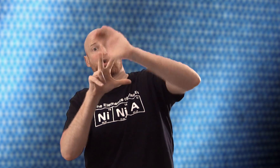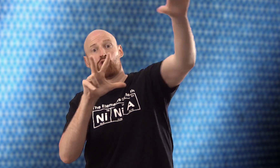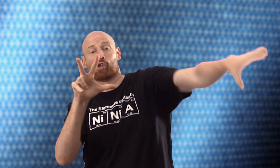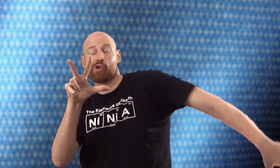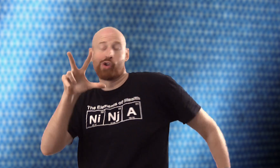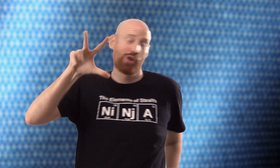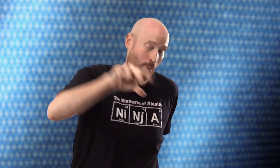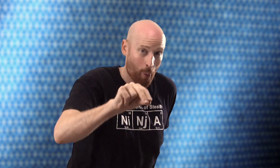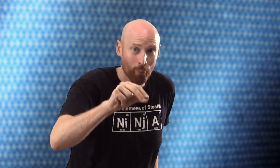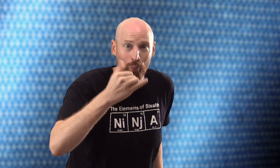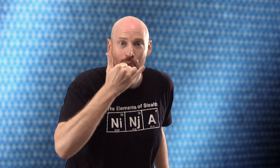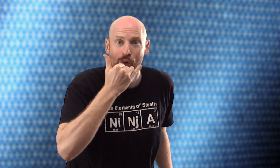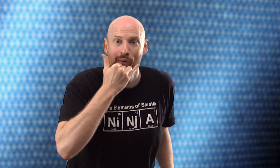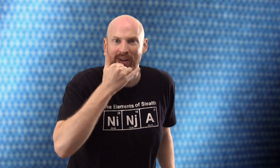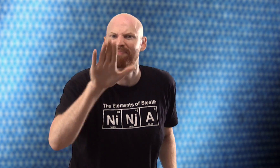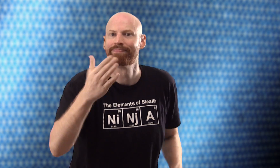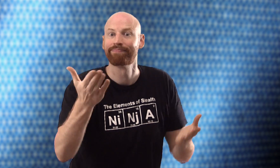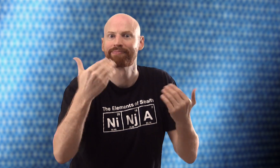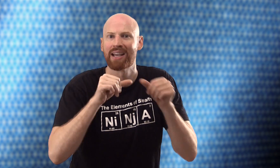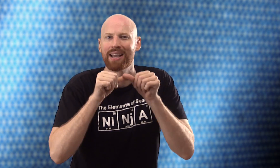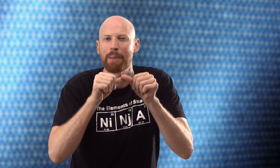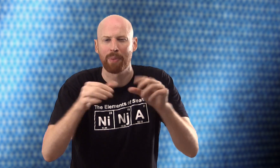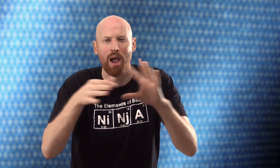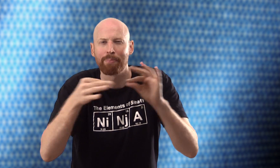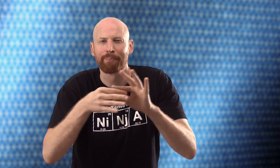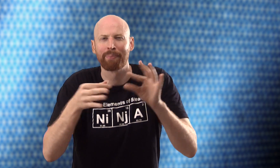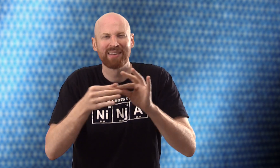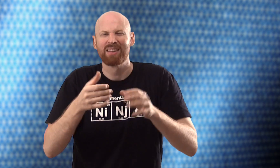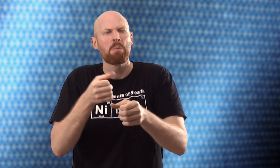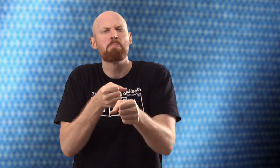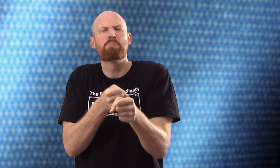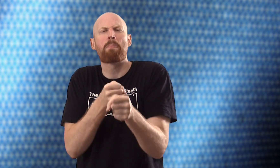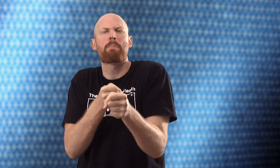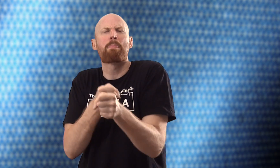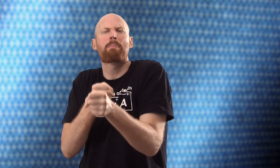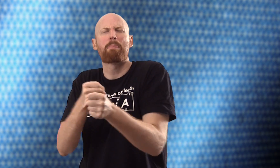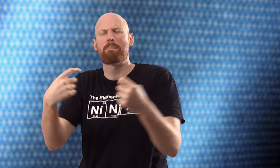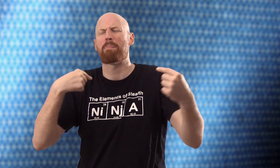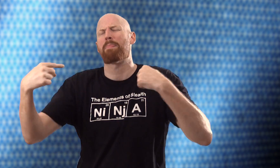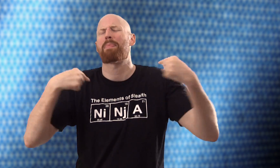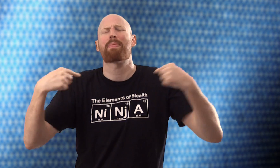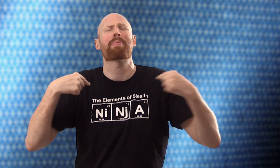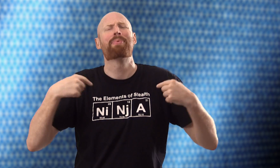resounding "NO!" you are wrong; there is plenty! So please, just keep those comments coming,